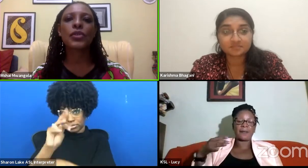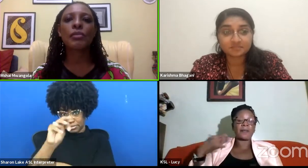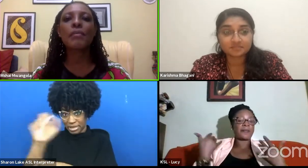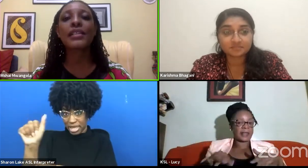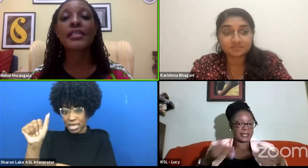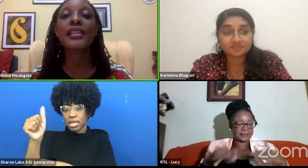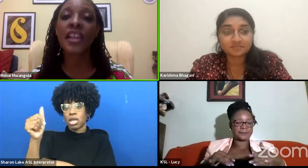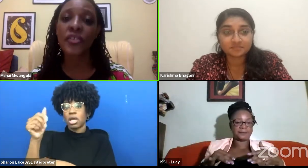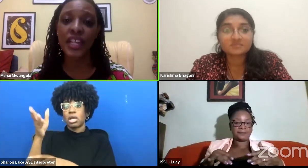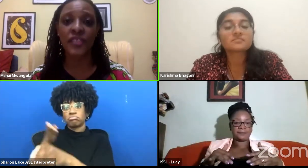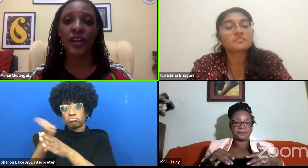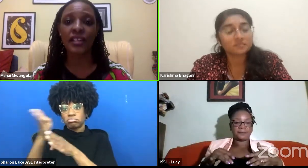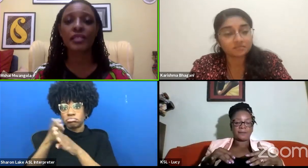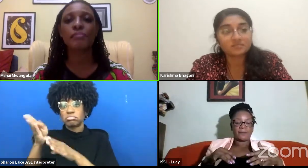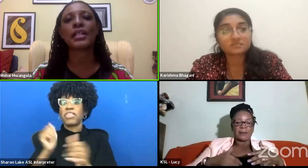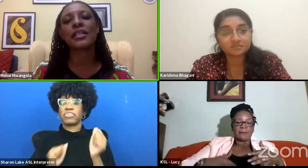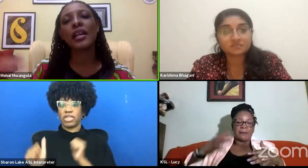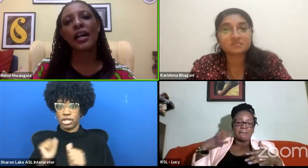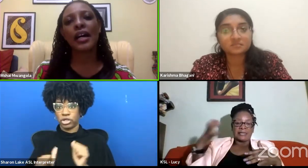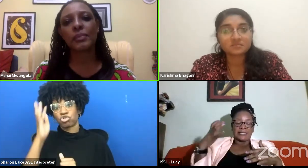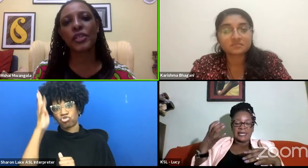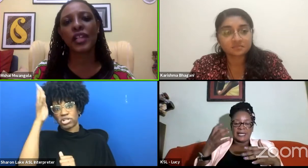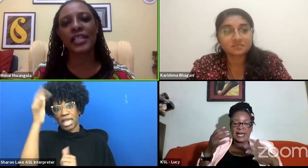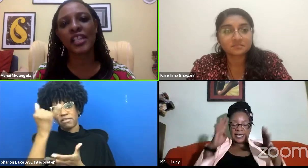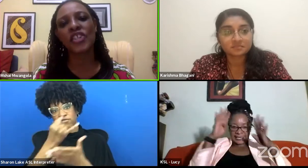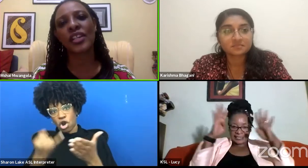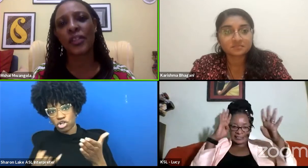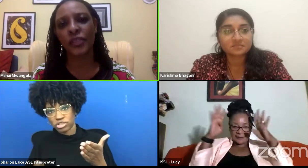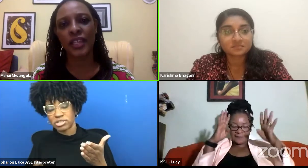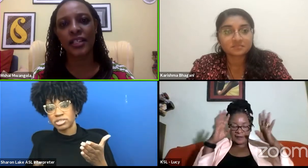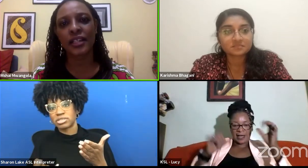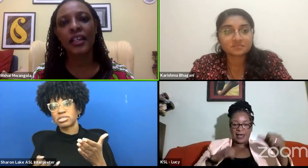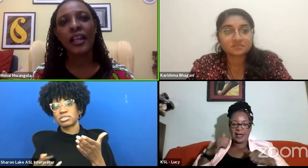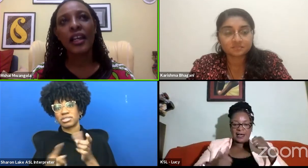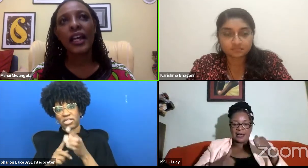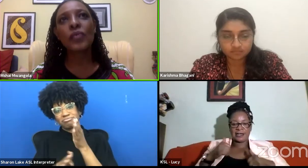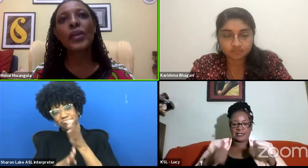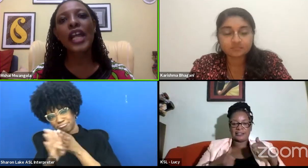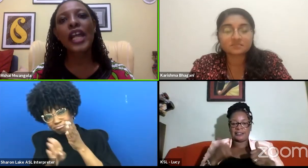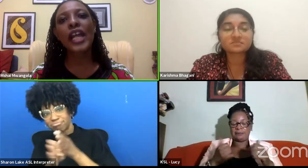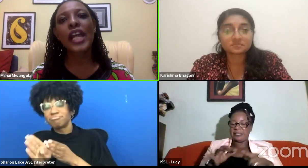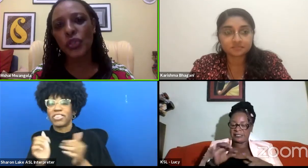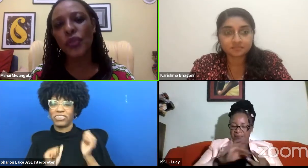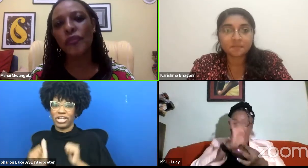So my master's in the creative arts, but a specialization in theater, and what I choose to do